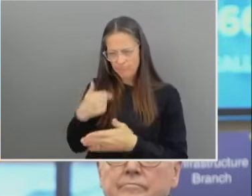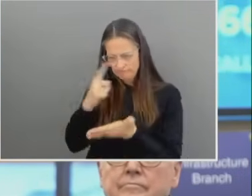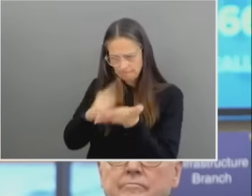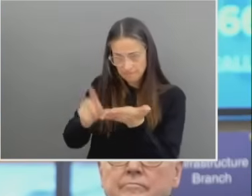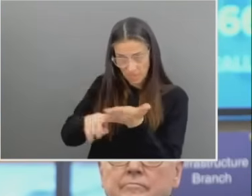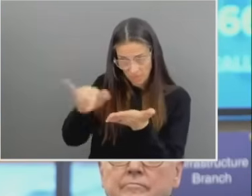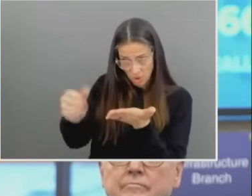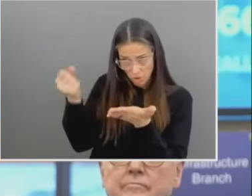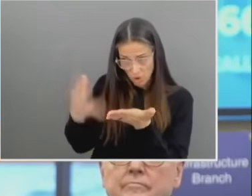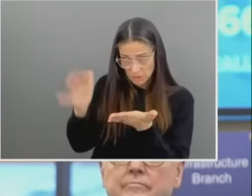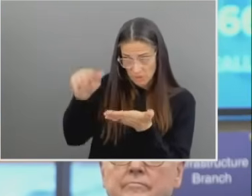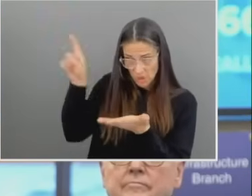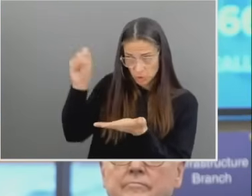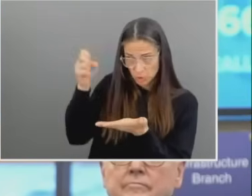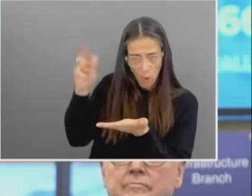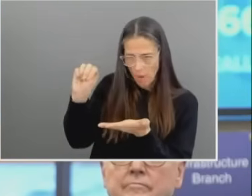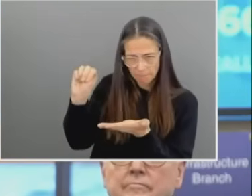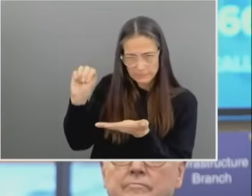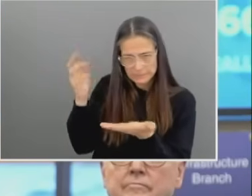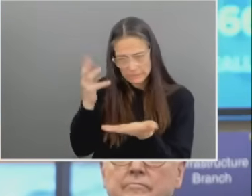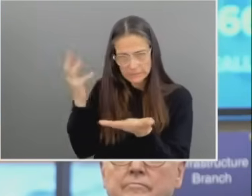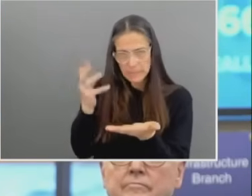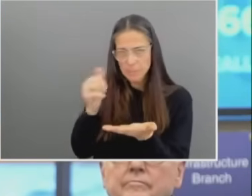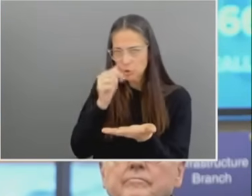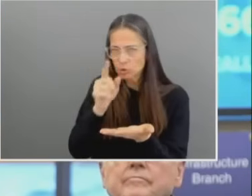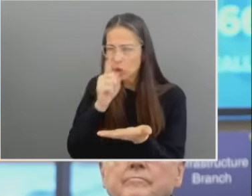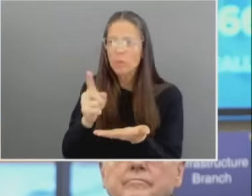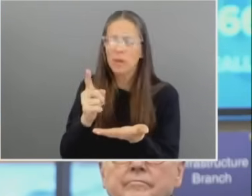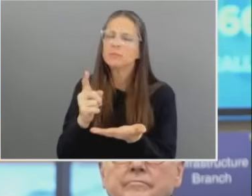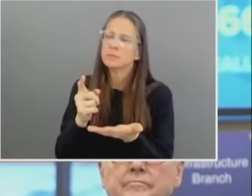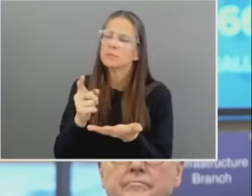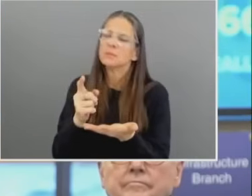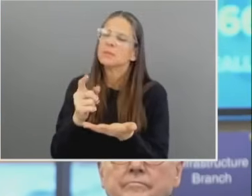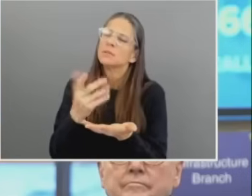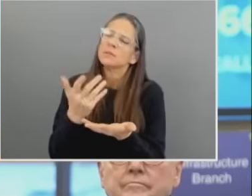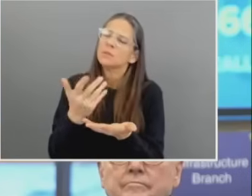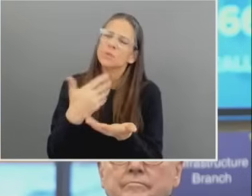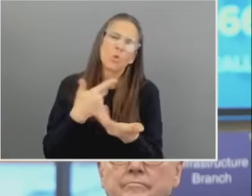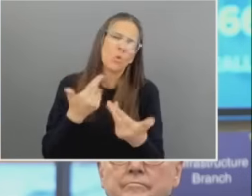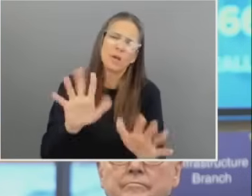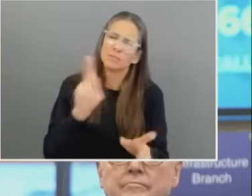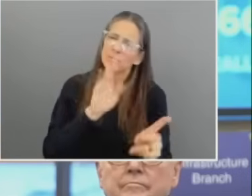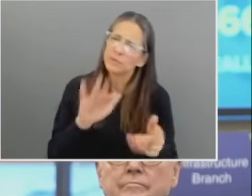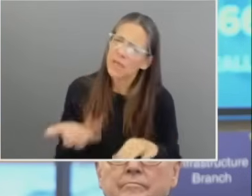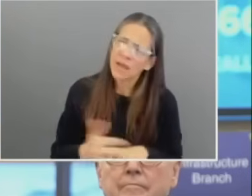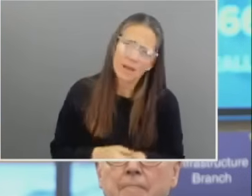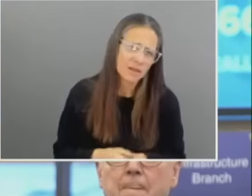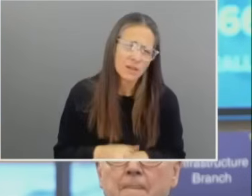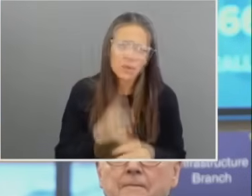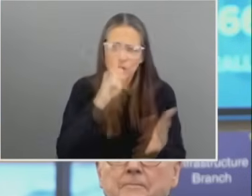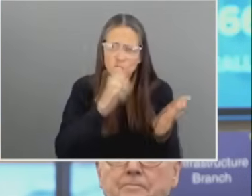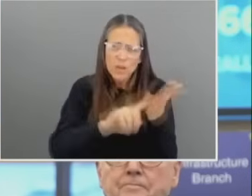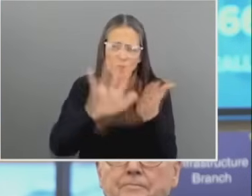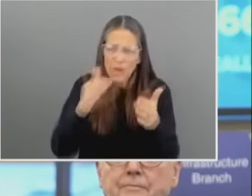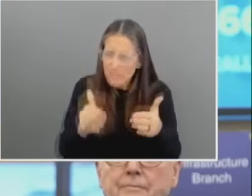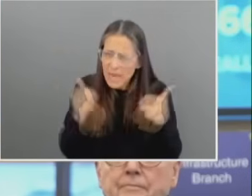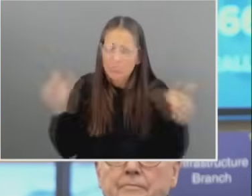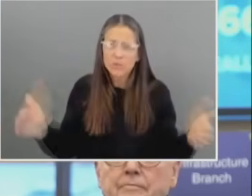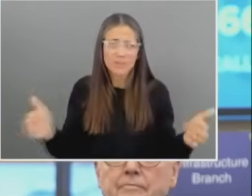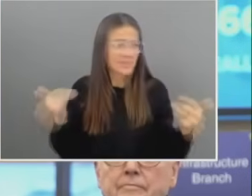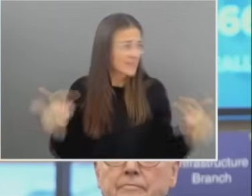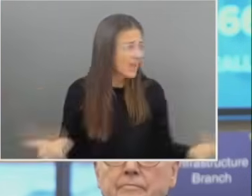I THINK WE’VE GOT THREE DEATHS THAT WE’RE INVESTIGATING AND WHETHER OR NOT THEY WERE CAUSED BY THIS STORM, WE DON’T WANT ANY OTHERS.